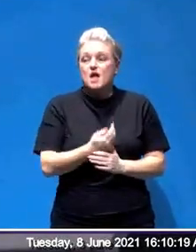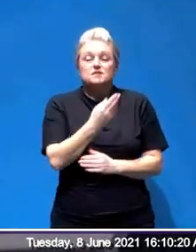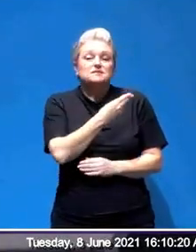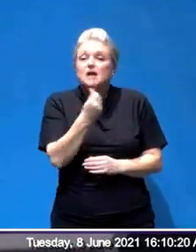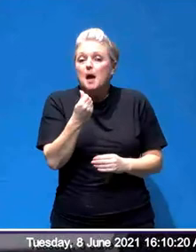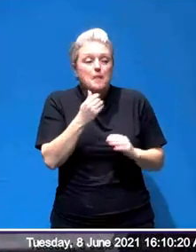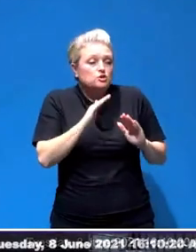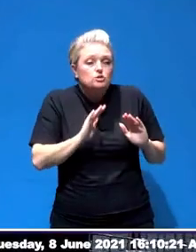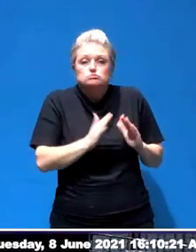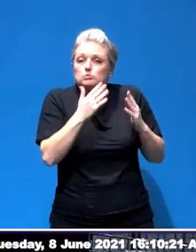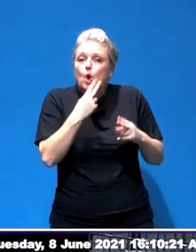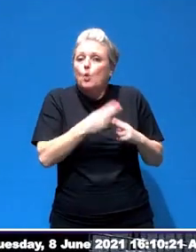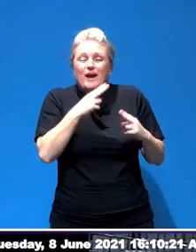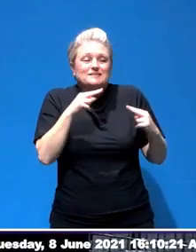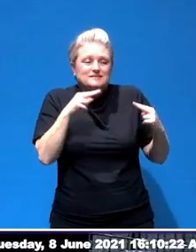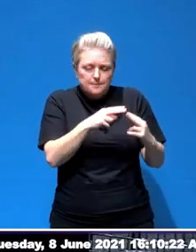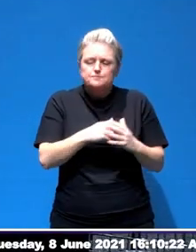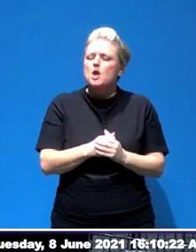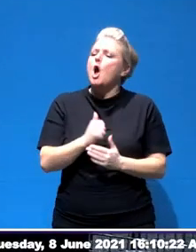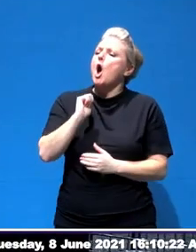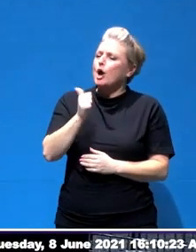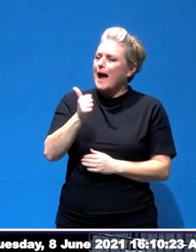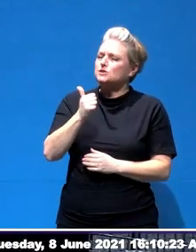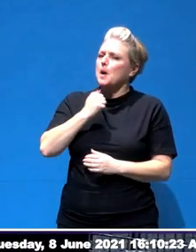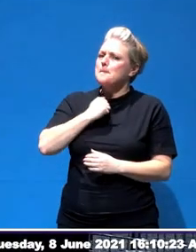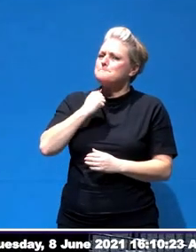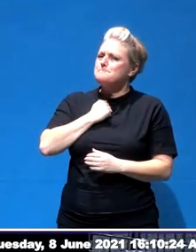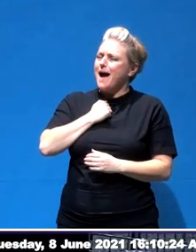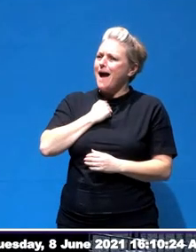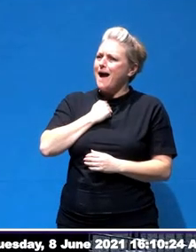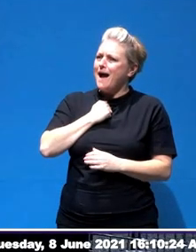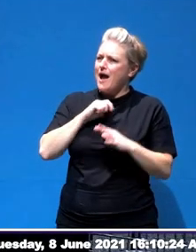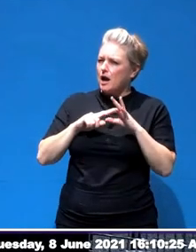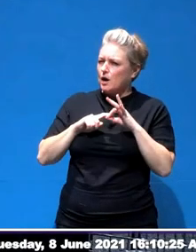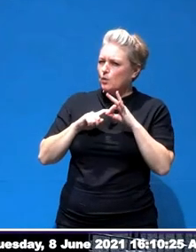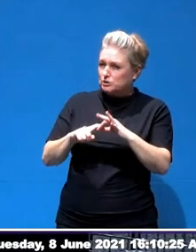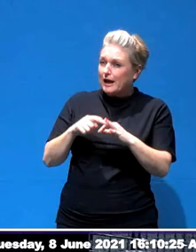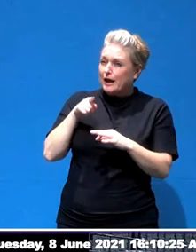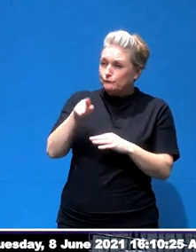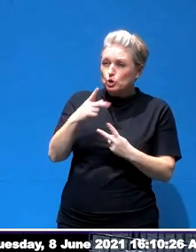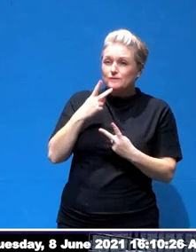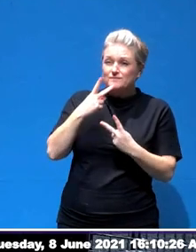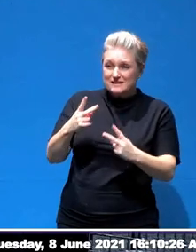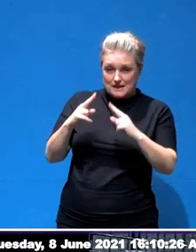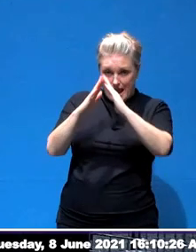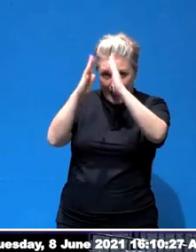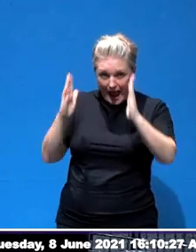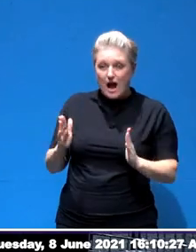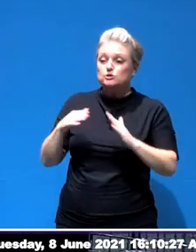COMMISSIONER McEWIN: I'll get specifically to the point. You go into a house. It would take more than an hour, it would take days to get a sense of the culture ---